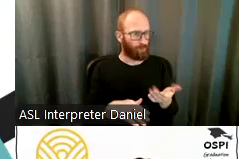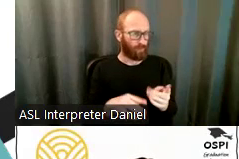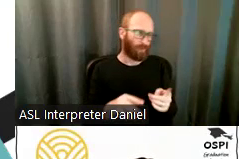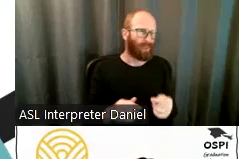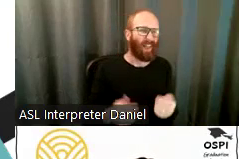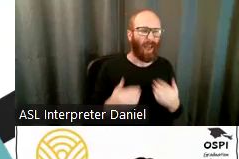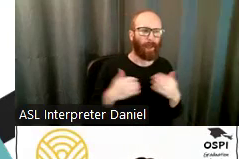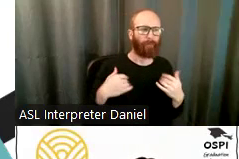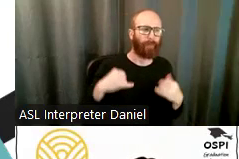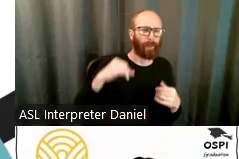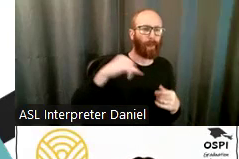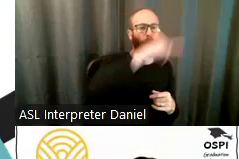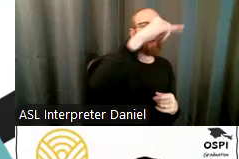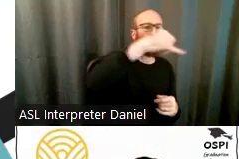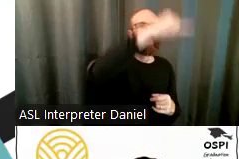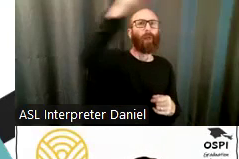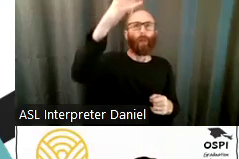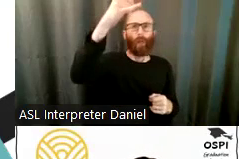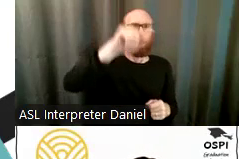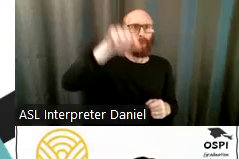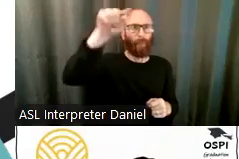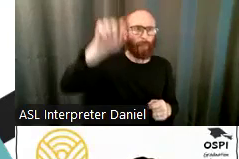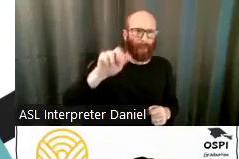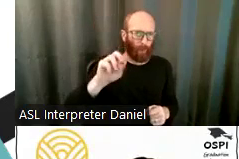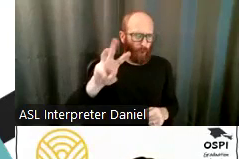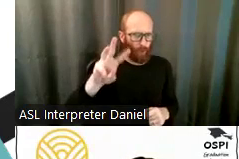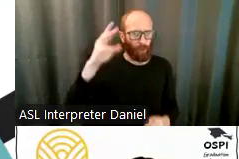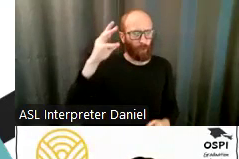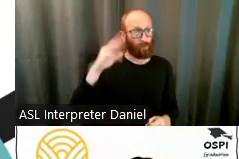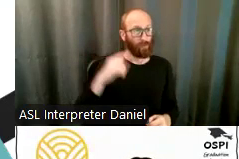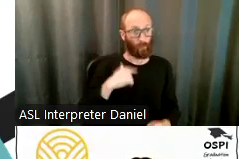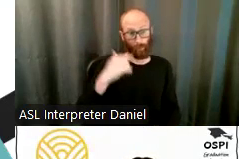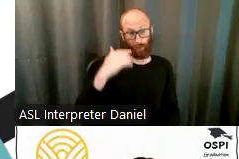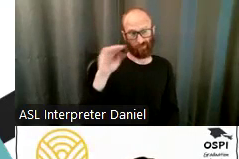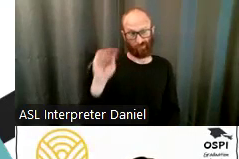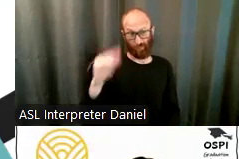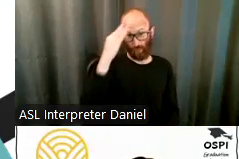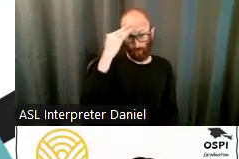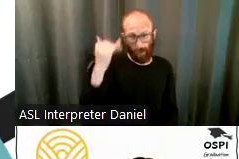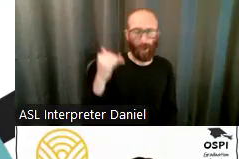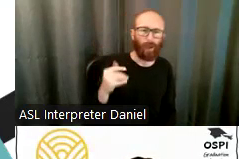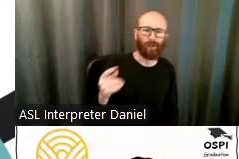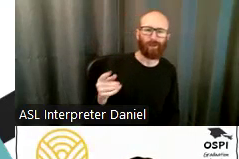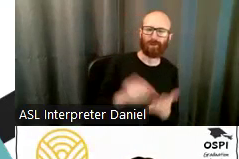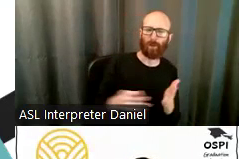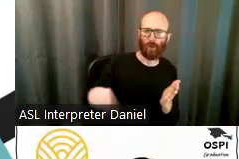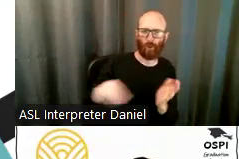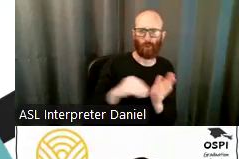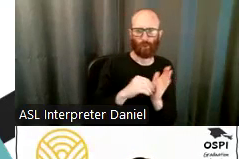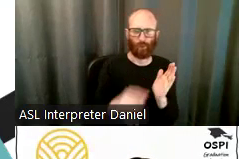arrows in there because they might be considered the less traditional straight